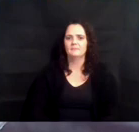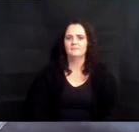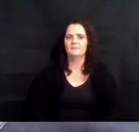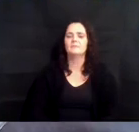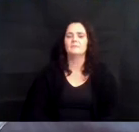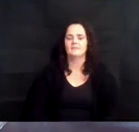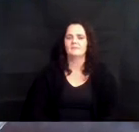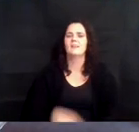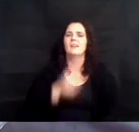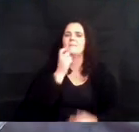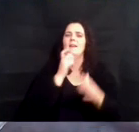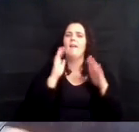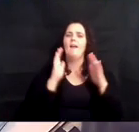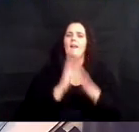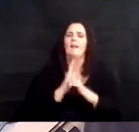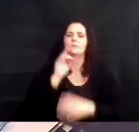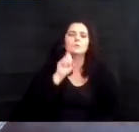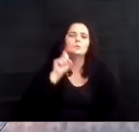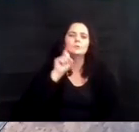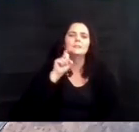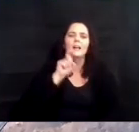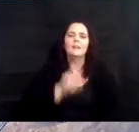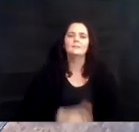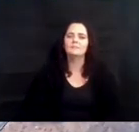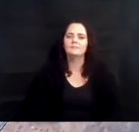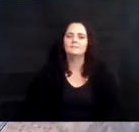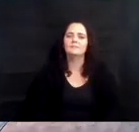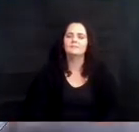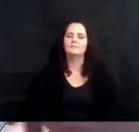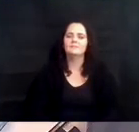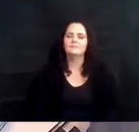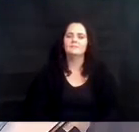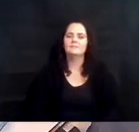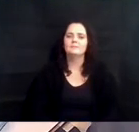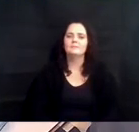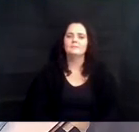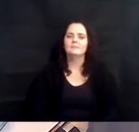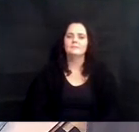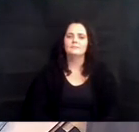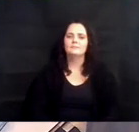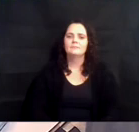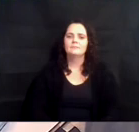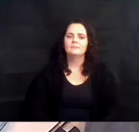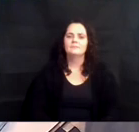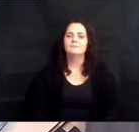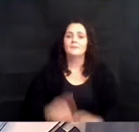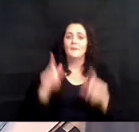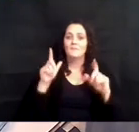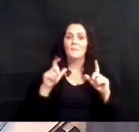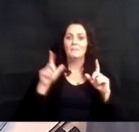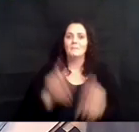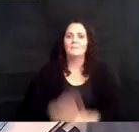water back from the top, I'm gonna redraw my shower head in there. Alright, and I'm gonna take another frame and now I'm